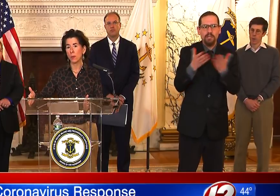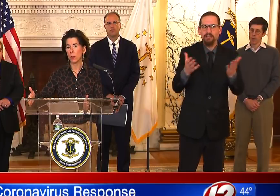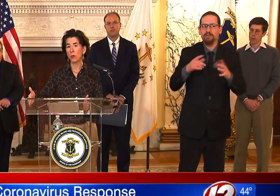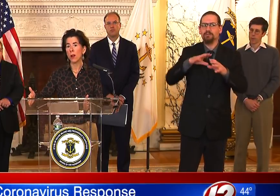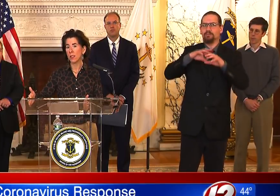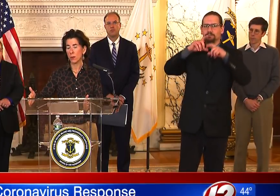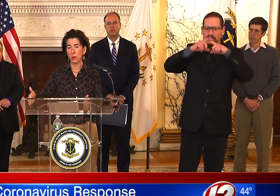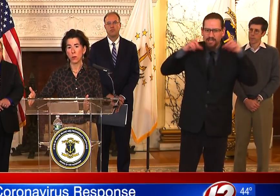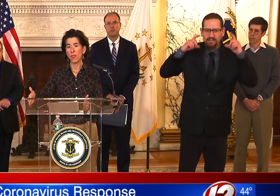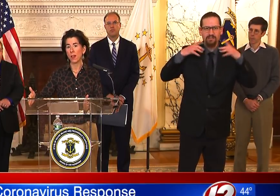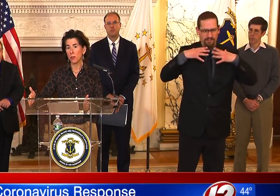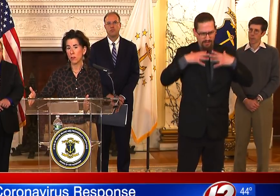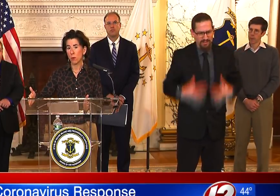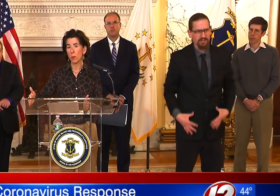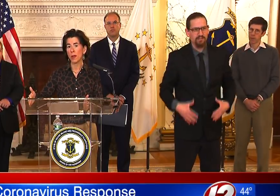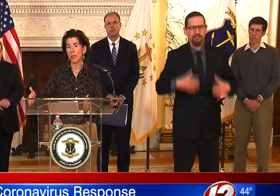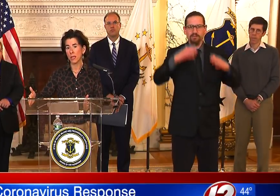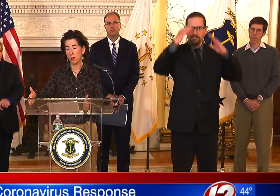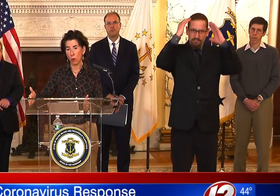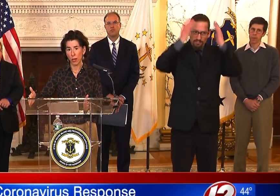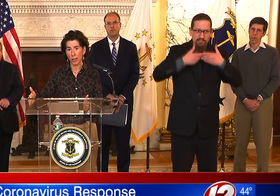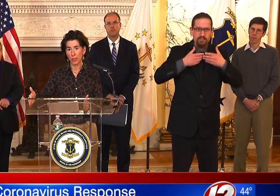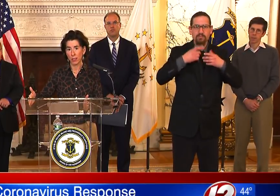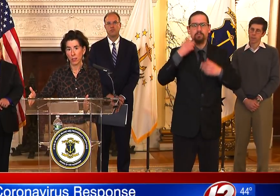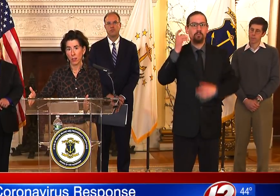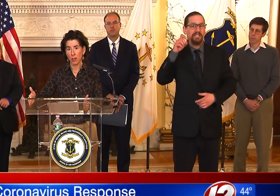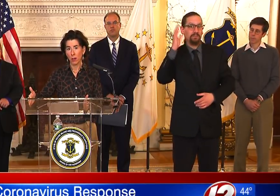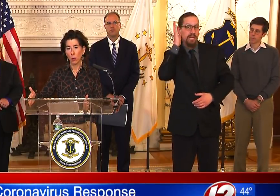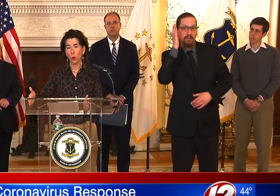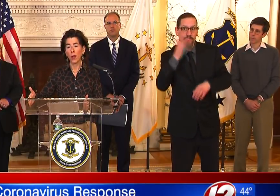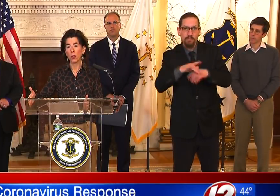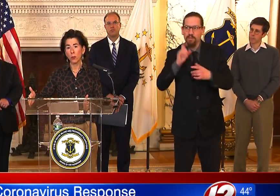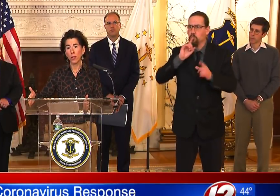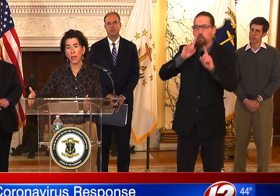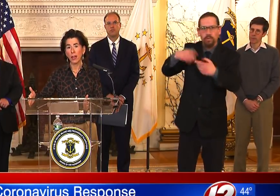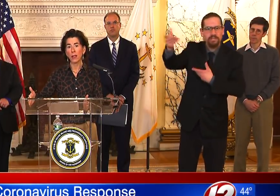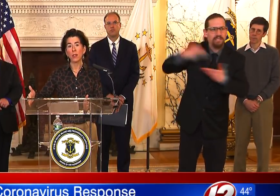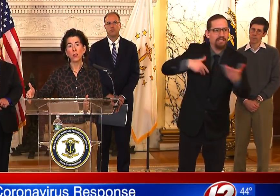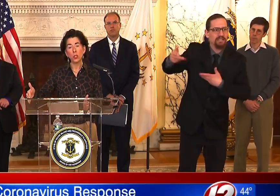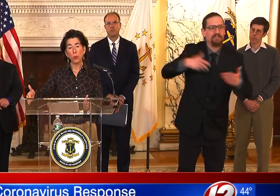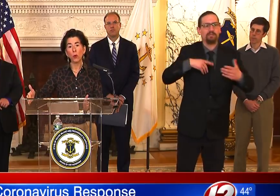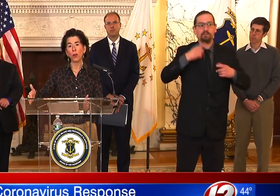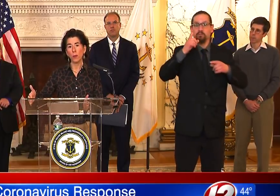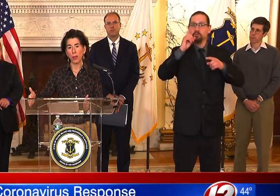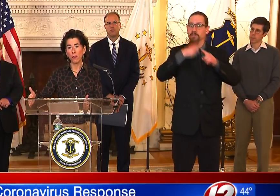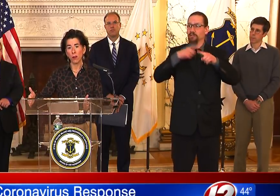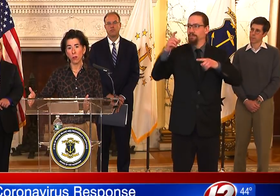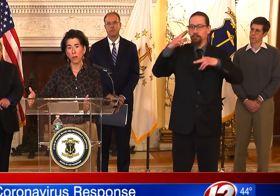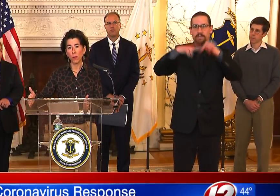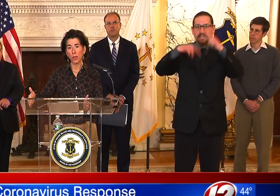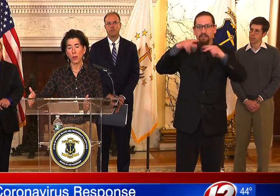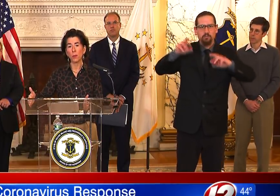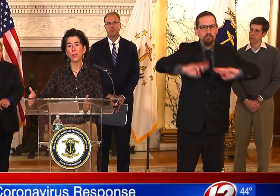SCOURING THE WORLD TO PURCHASE VENTILATORS, MASKS, HOSPITAL BEDS, MAKING PROVISION TO SET UP NEW HOSPITALS WITH THOUSANDS OF